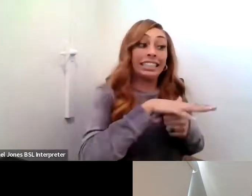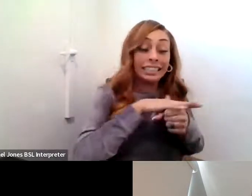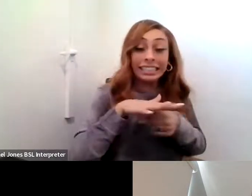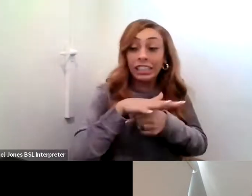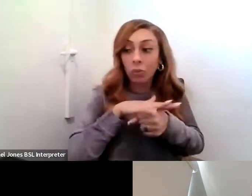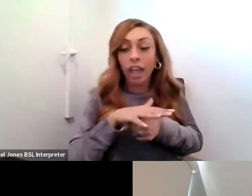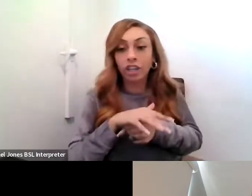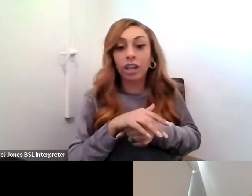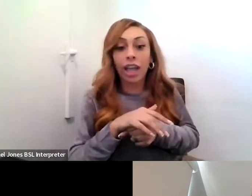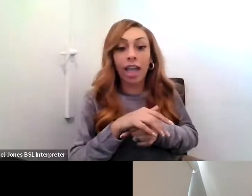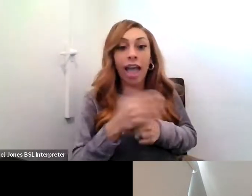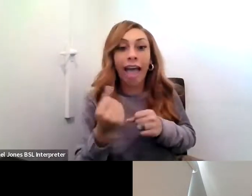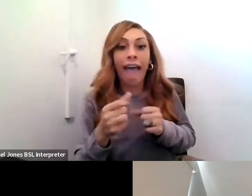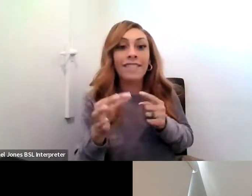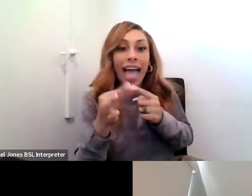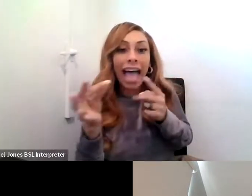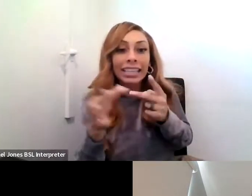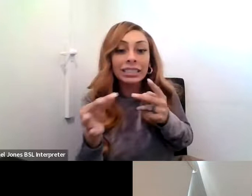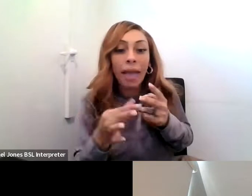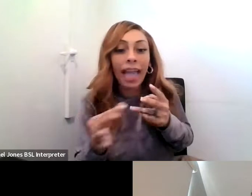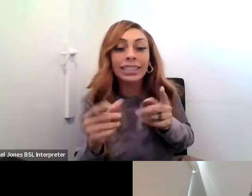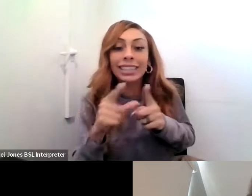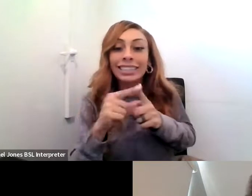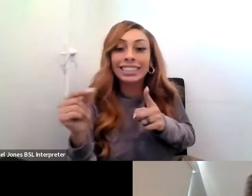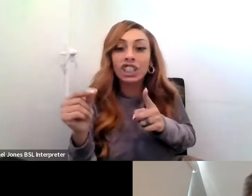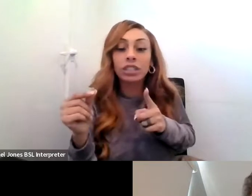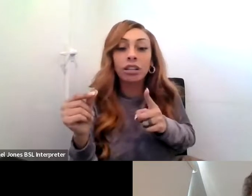aspects of digital accessibility suddenly become highly relevant.